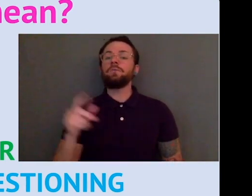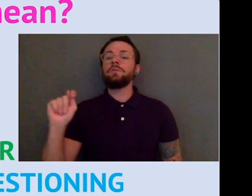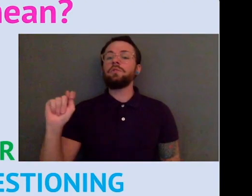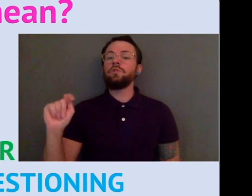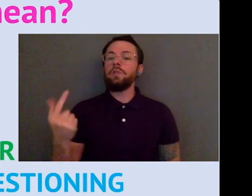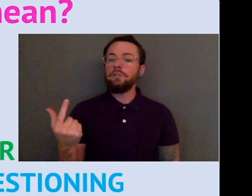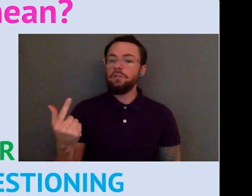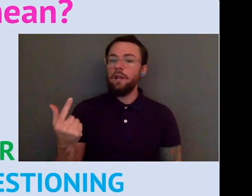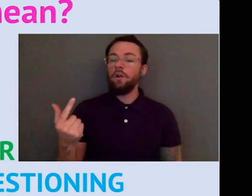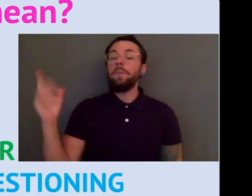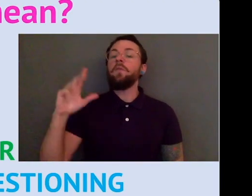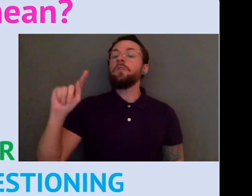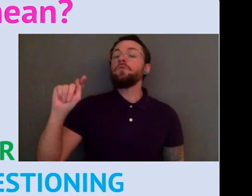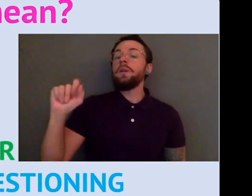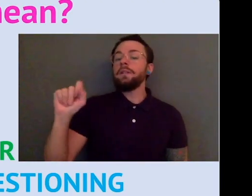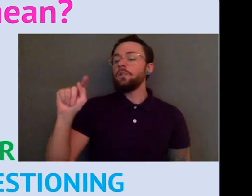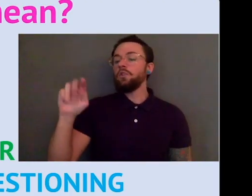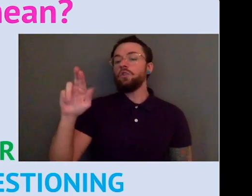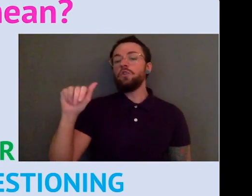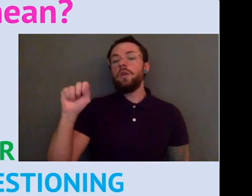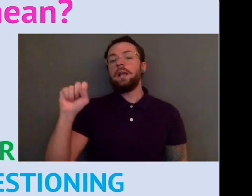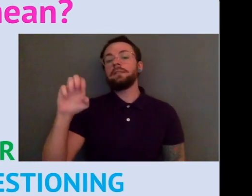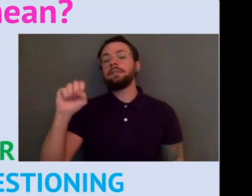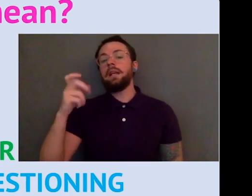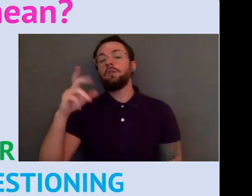were appropriate to describe transsalespeople.